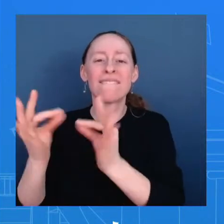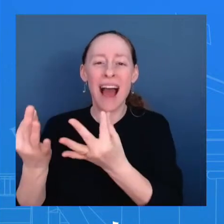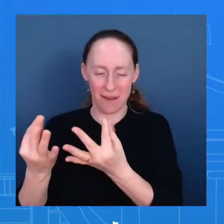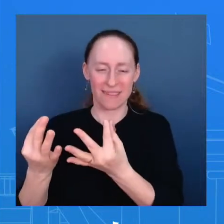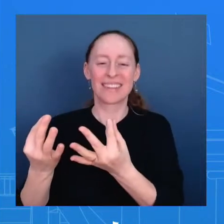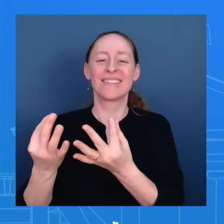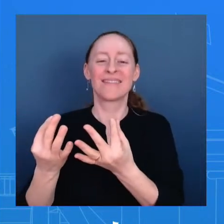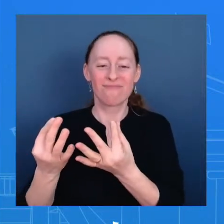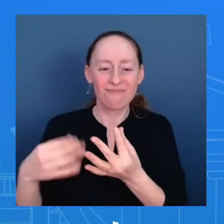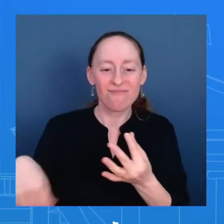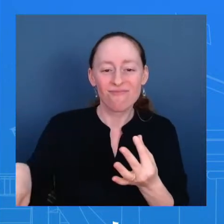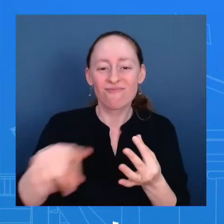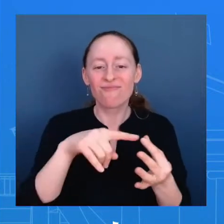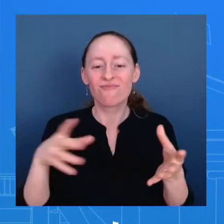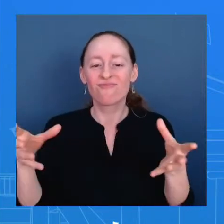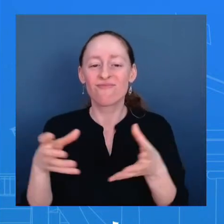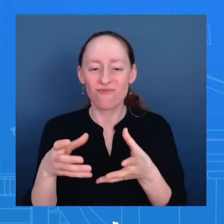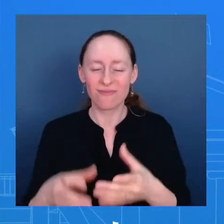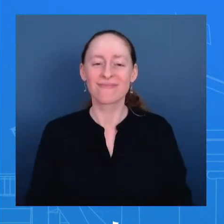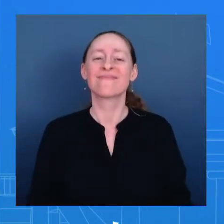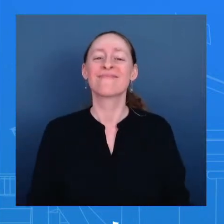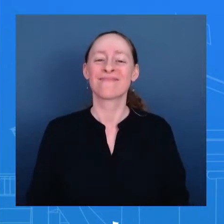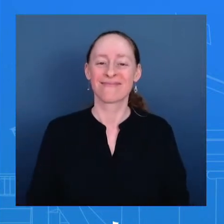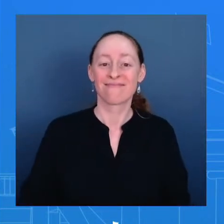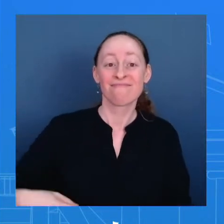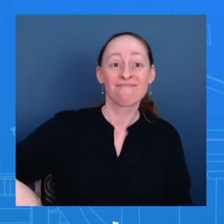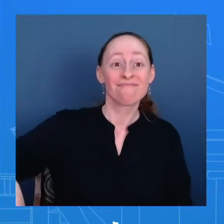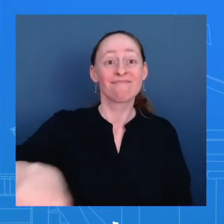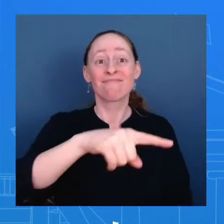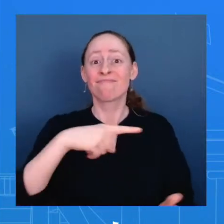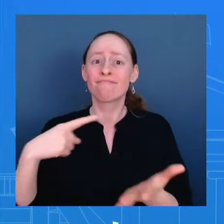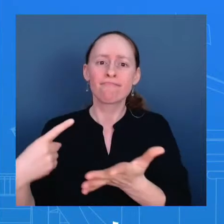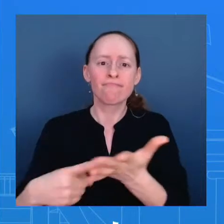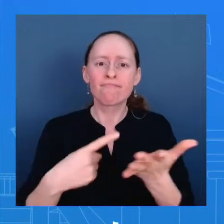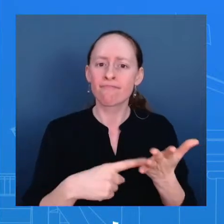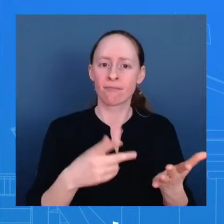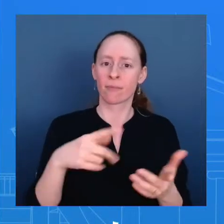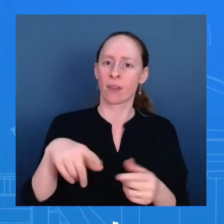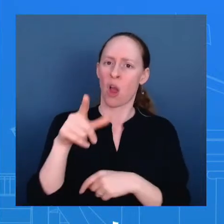The delegation represents litigants from the five cases that were combined under Brown v.